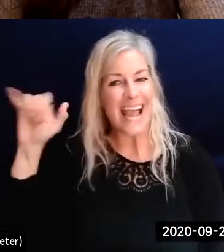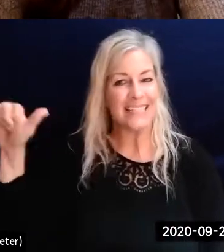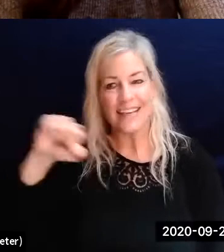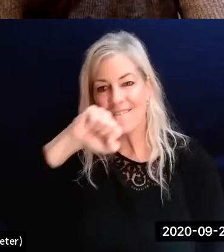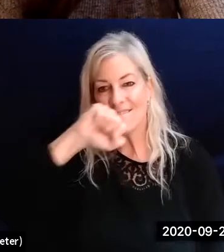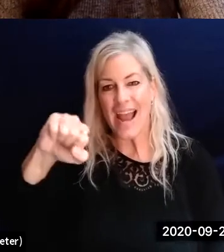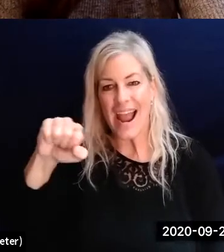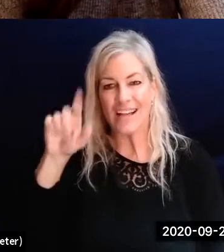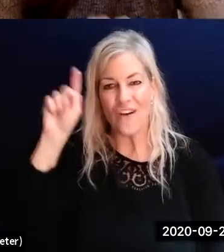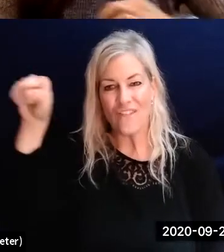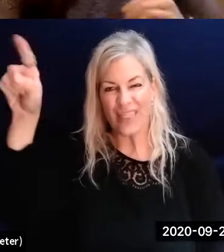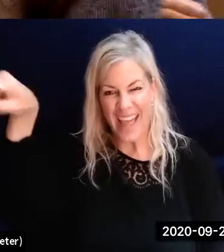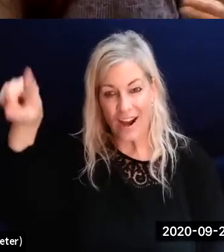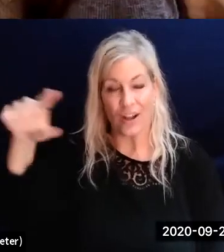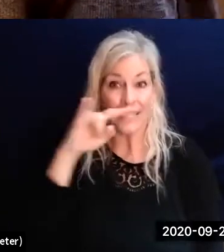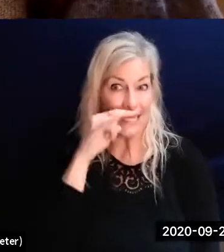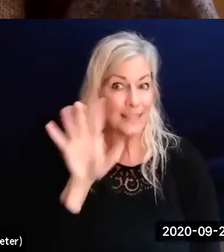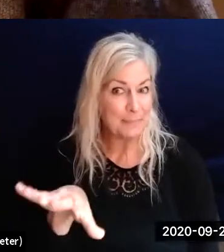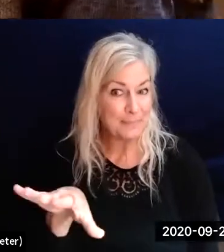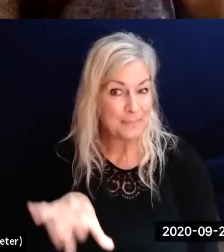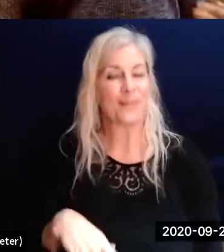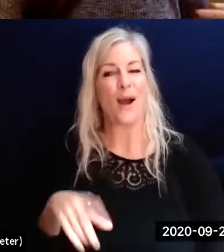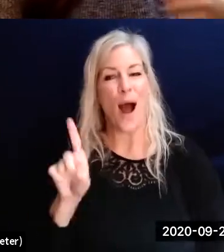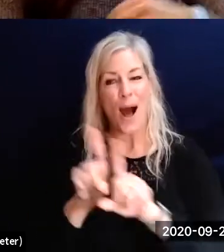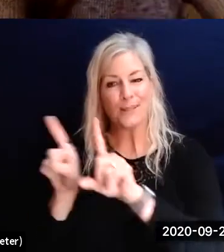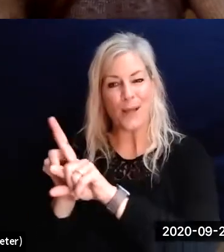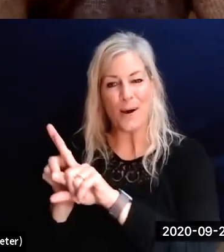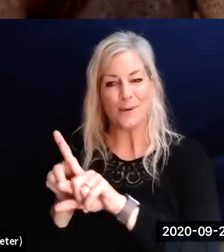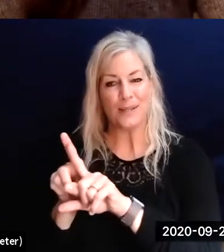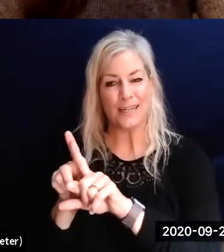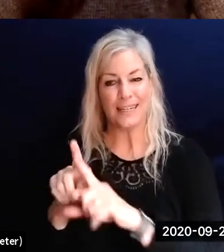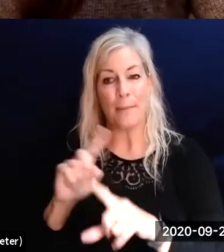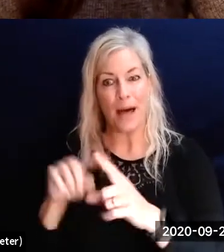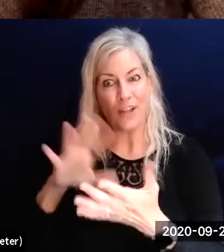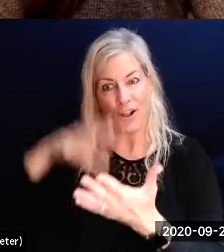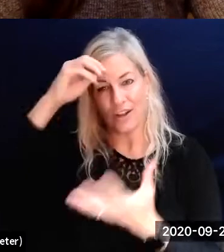And those are kids also so I know that they're learning a lot from you.